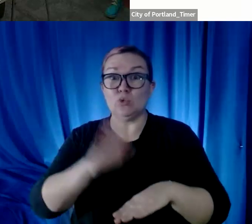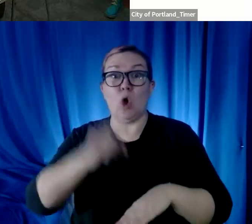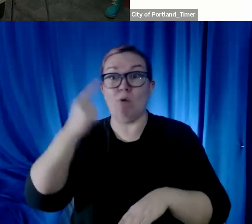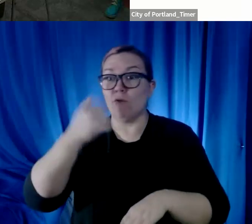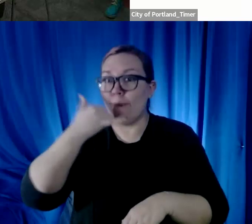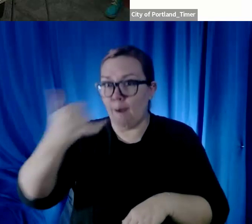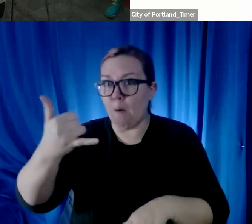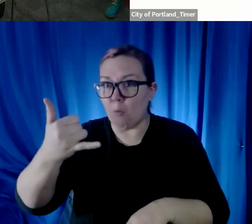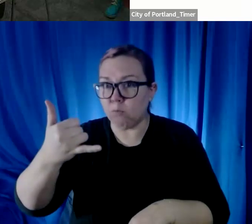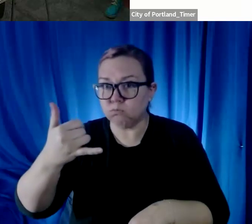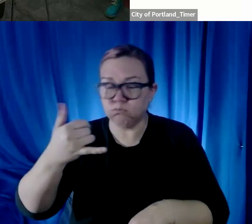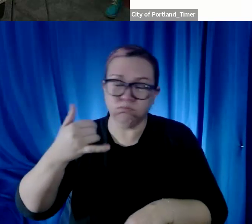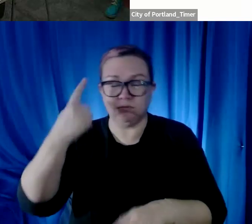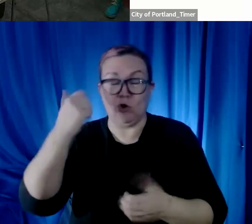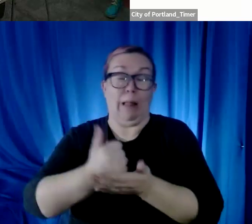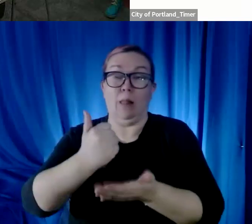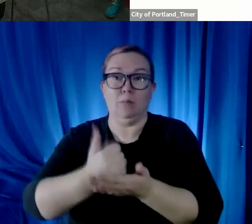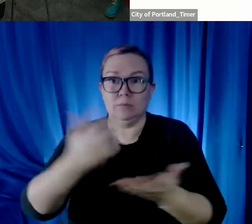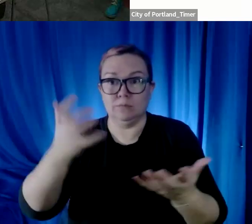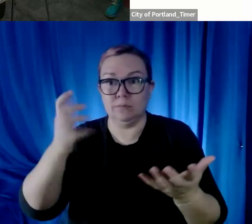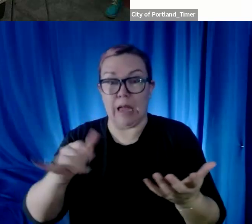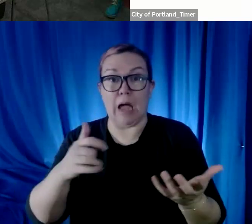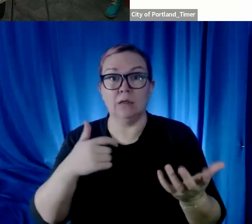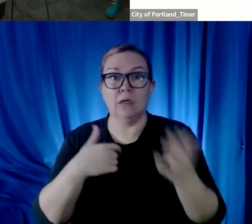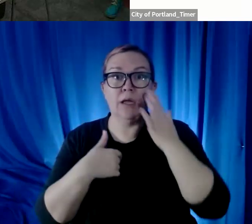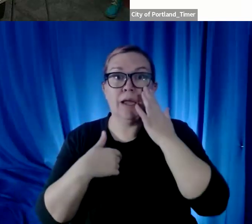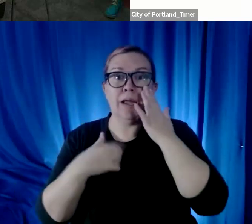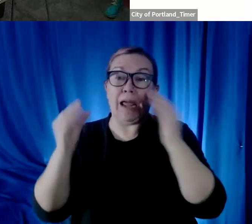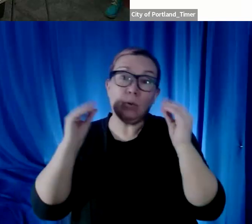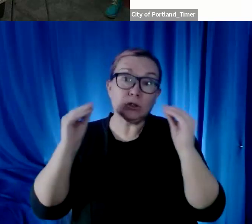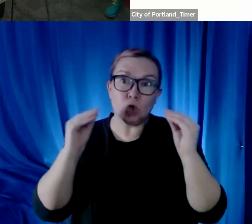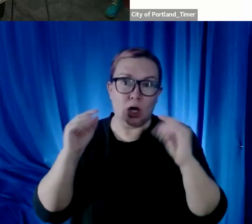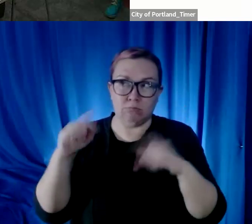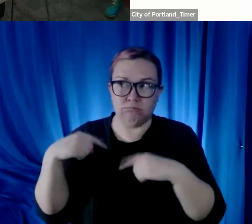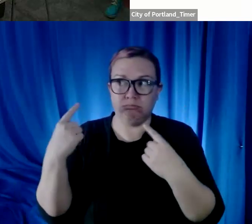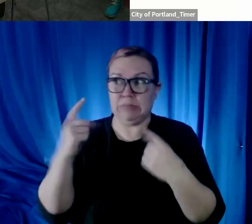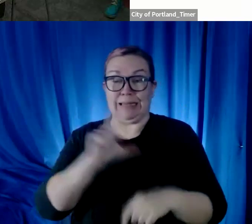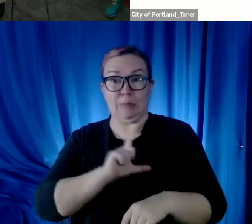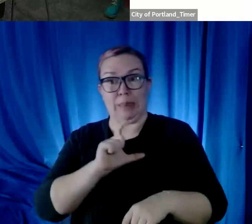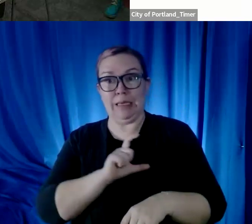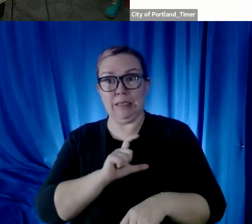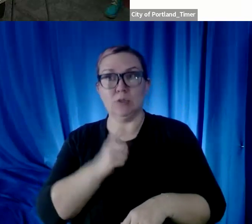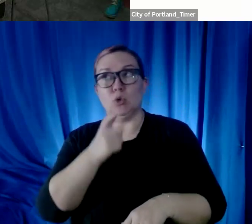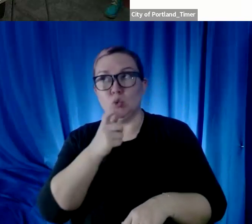And I recognized that I was taught, I think many of us were taught that police are those people.